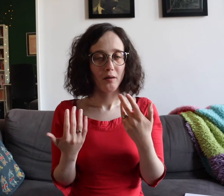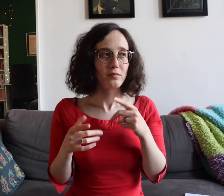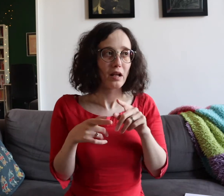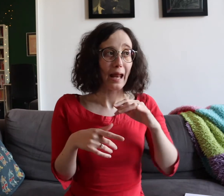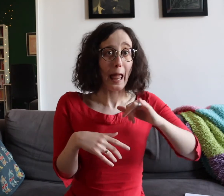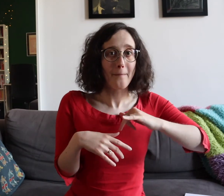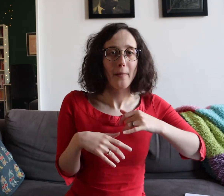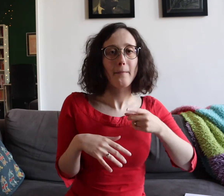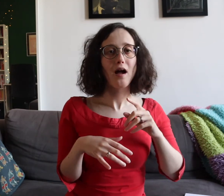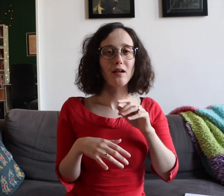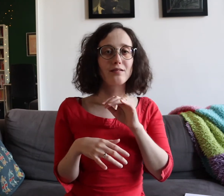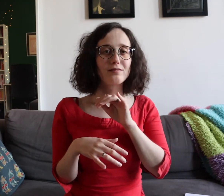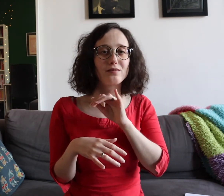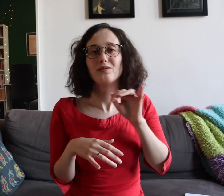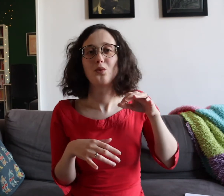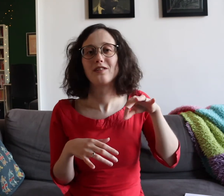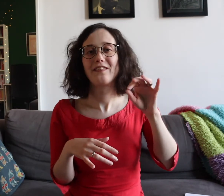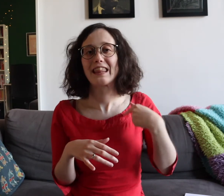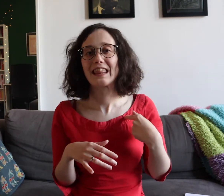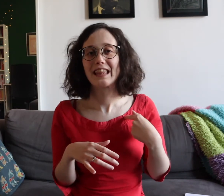They were probably out there, but I never found them.